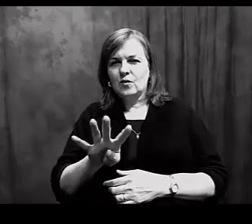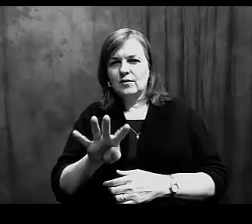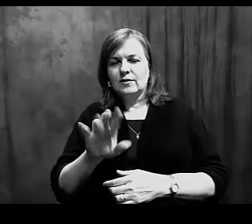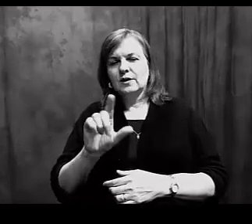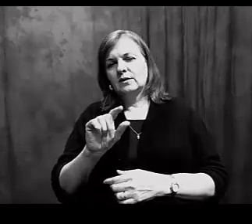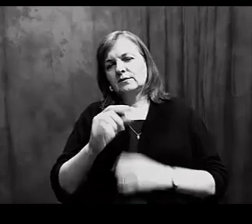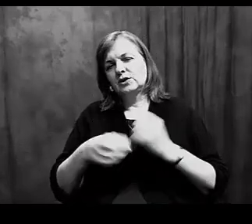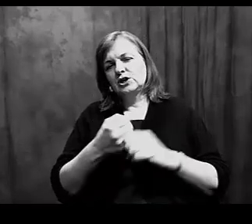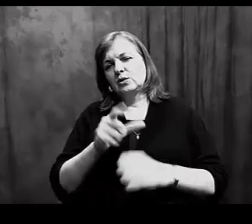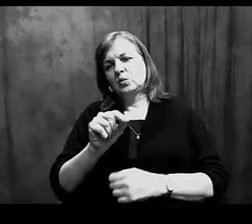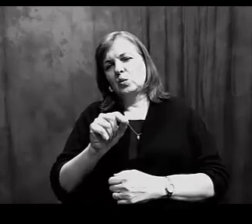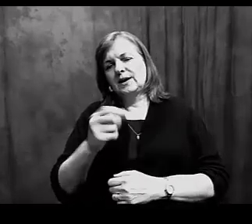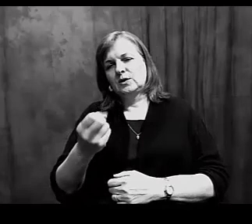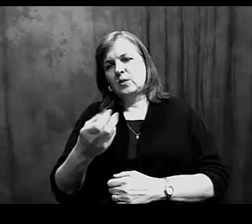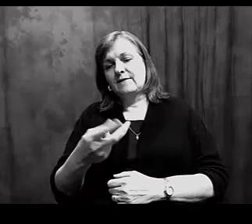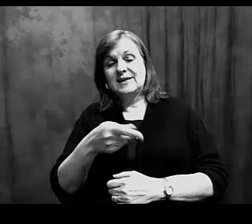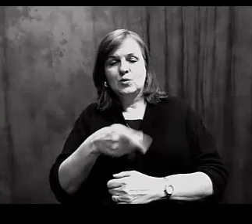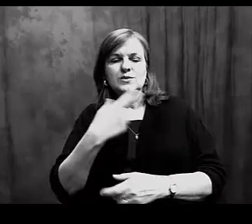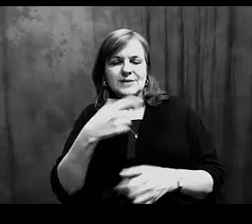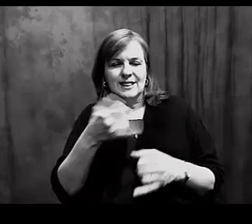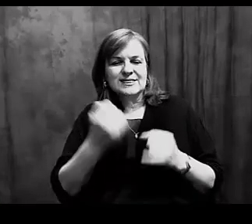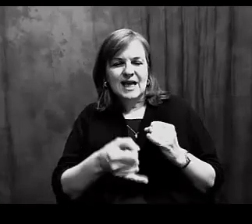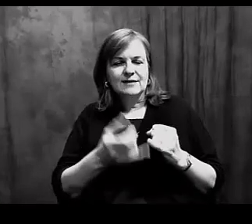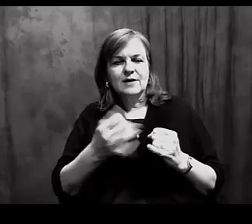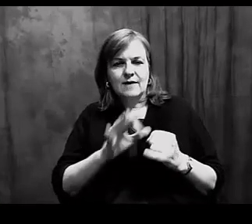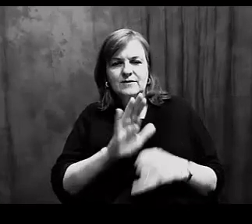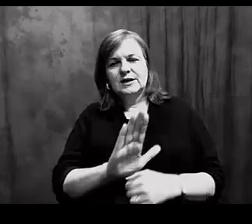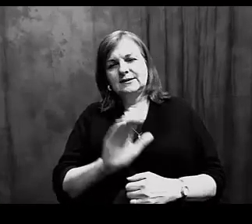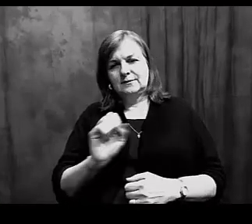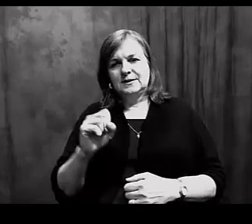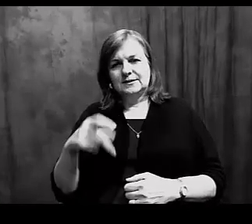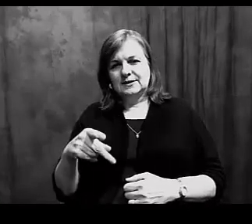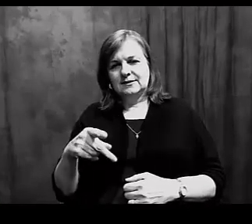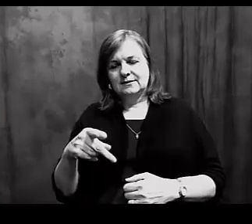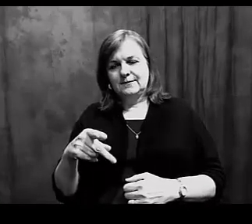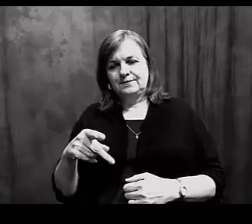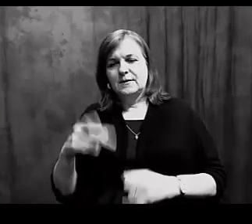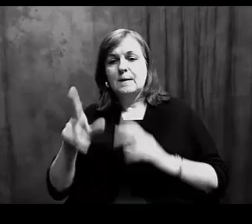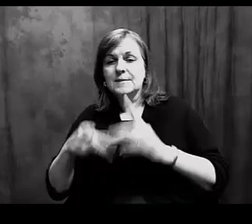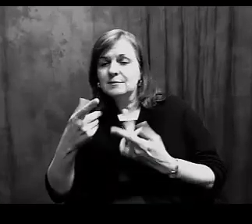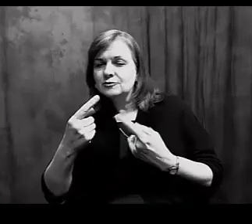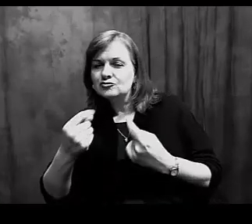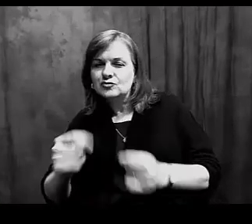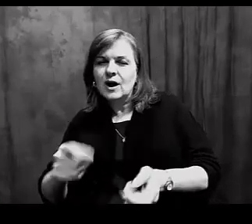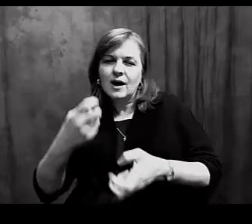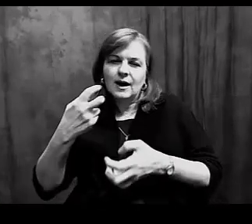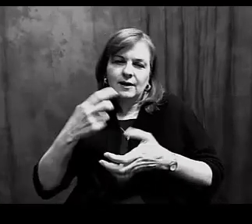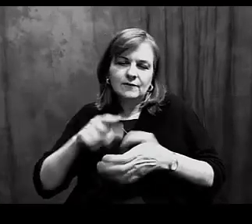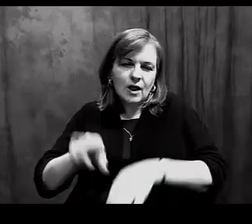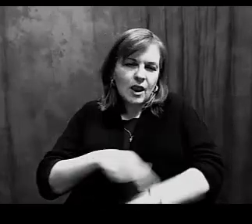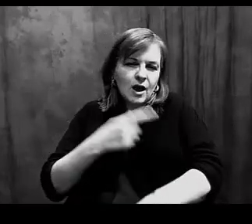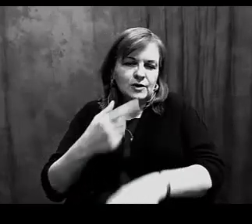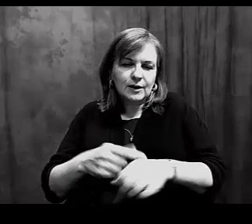age of 100. he was the last of the species. they tried a very long time